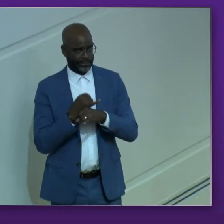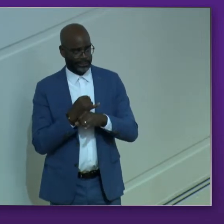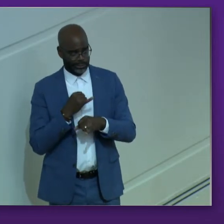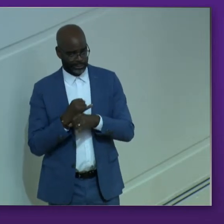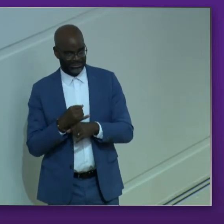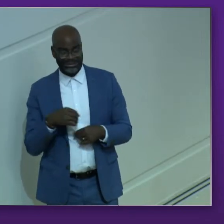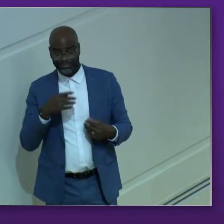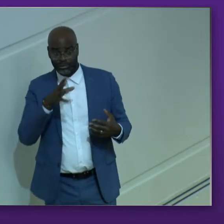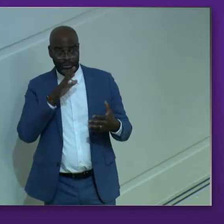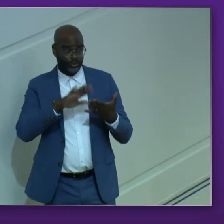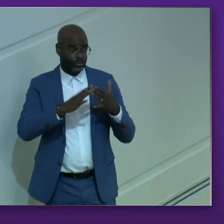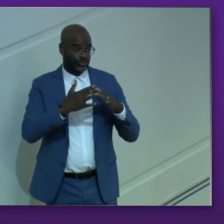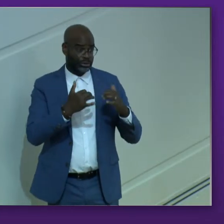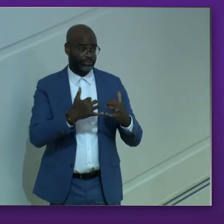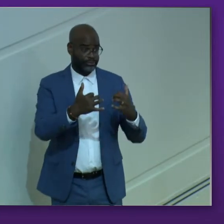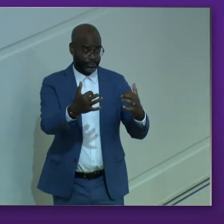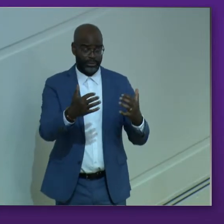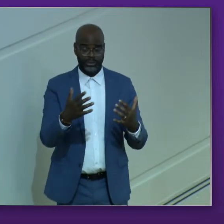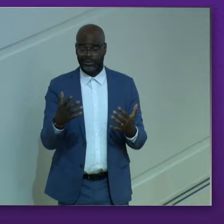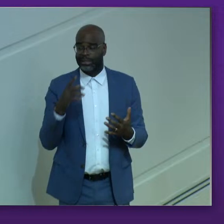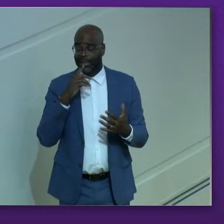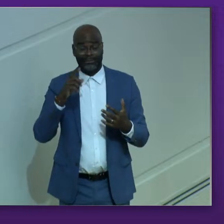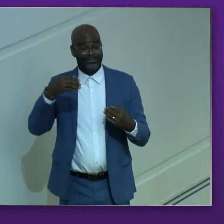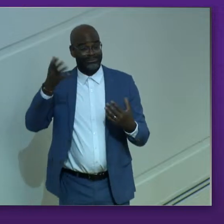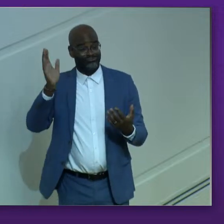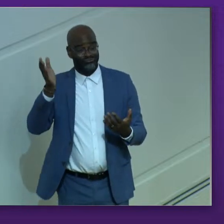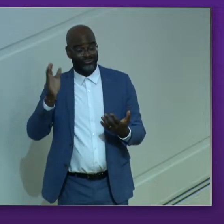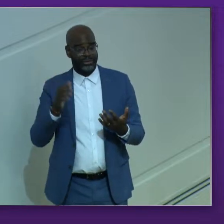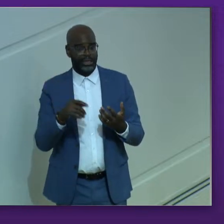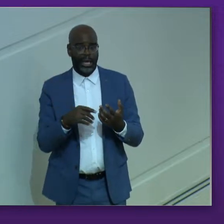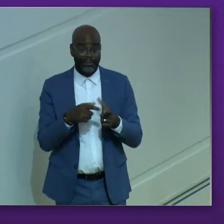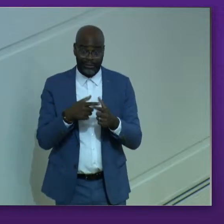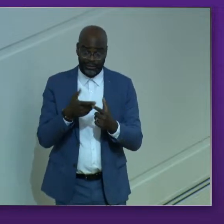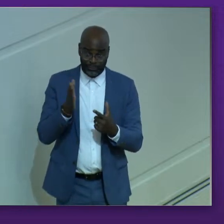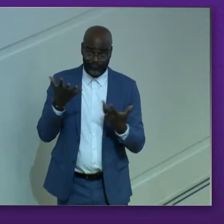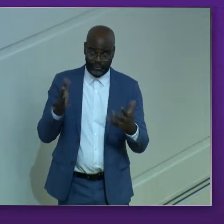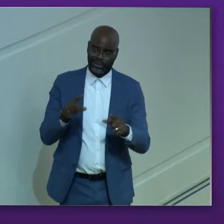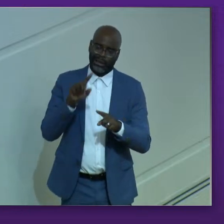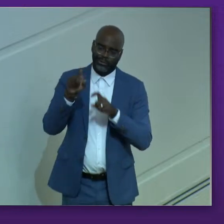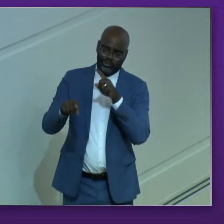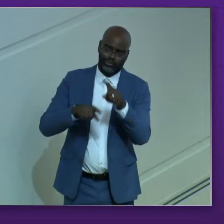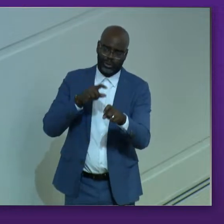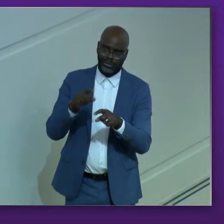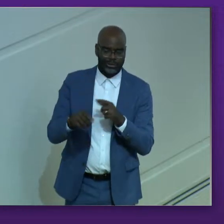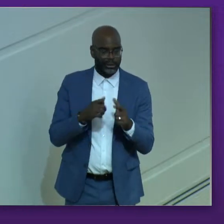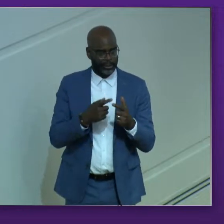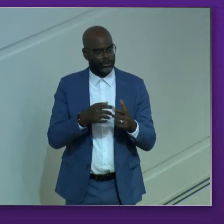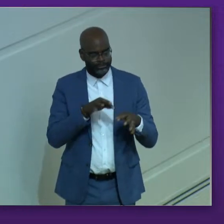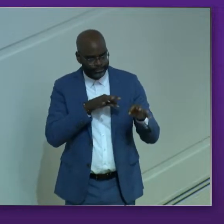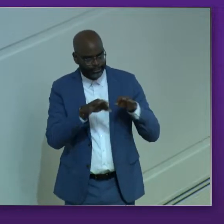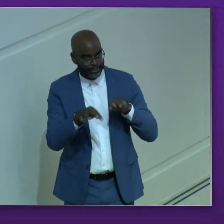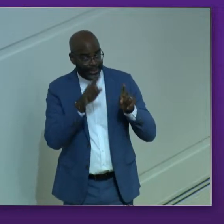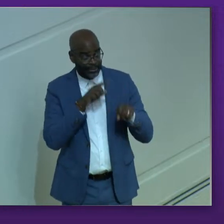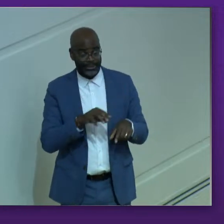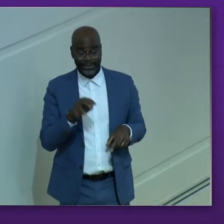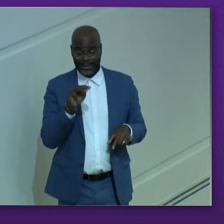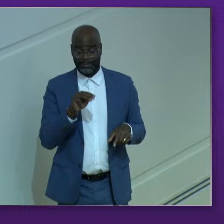THANKING THIS TEAM.